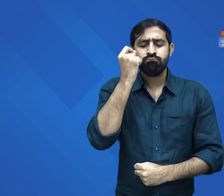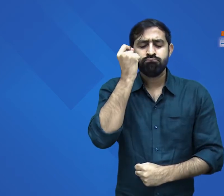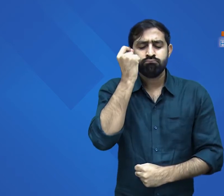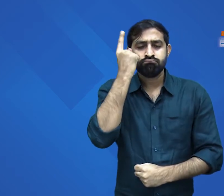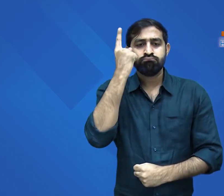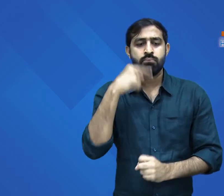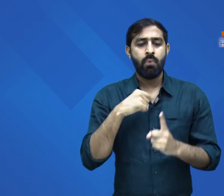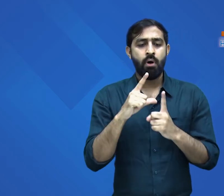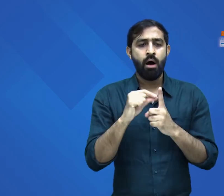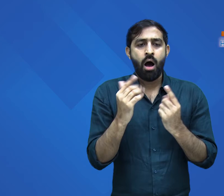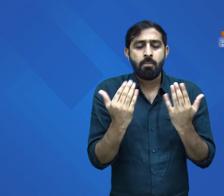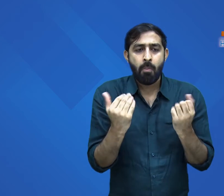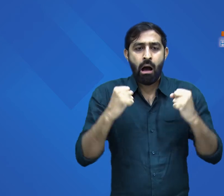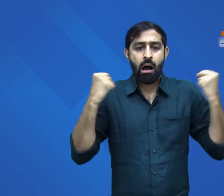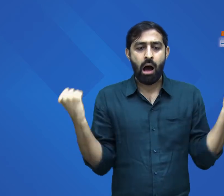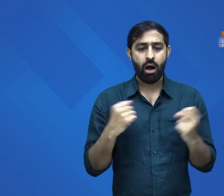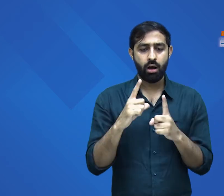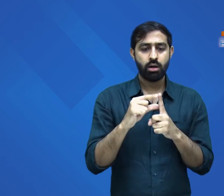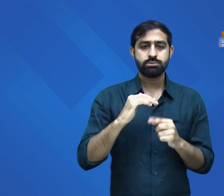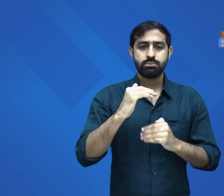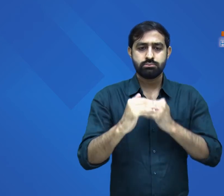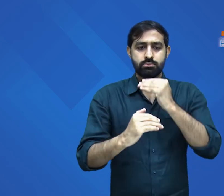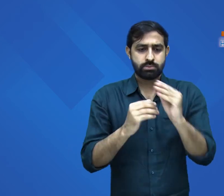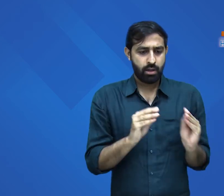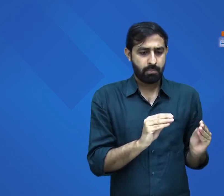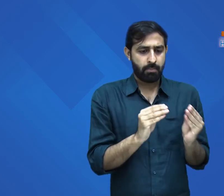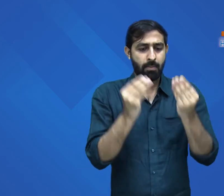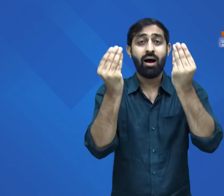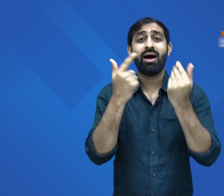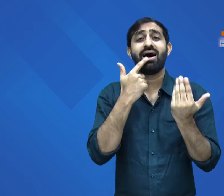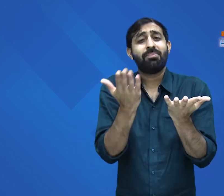that we have potential to do anything. This is how we can succeed.